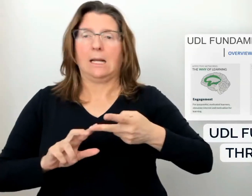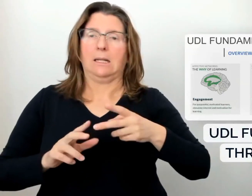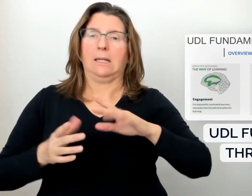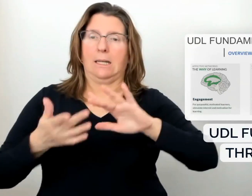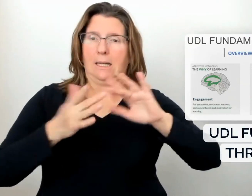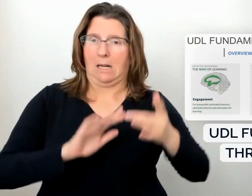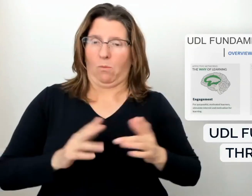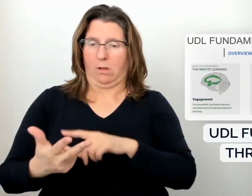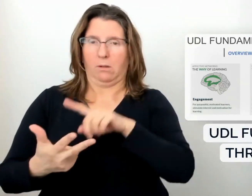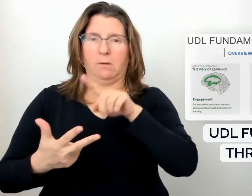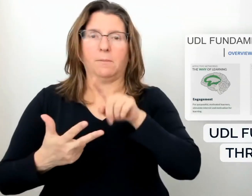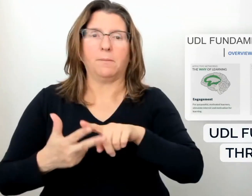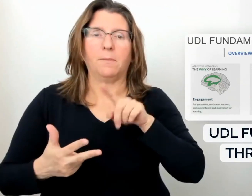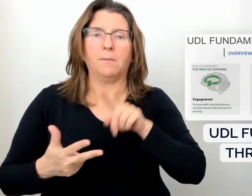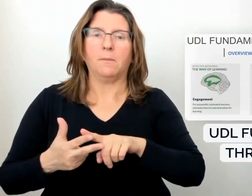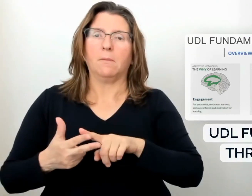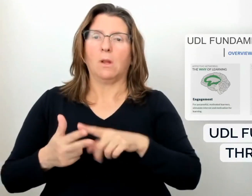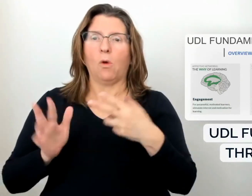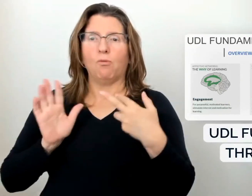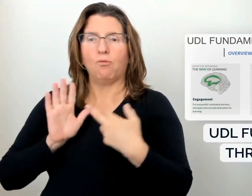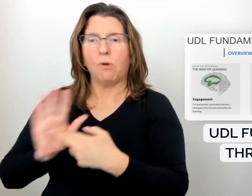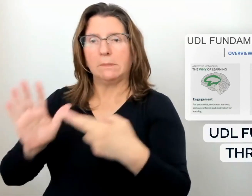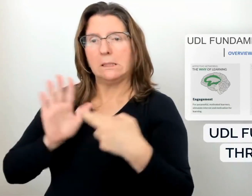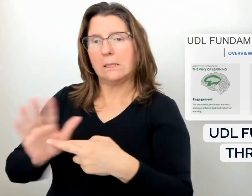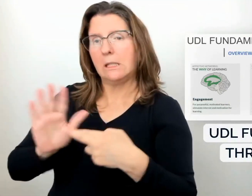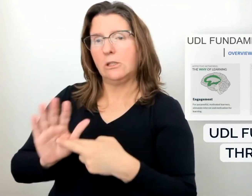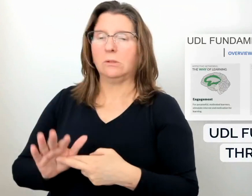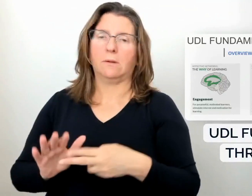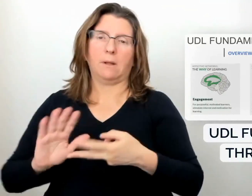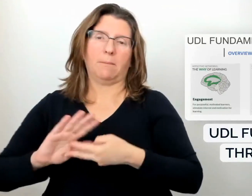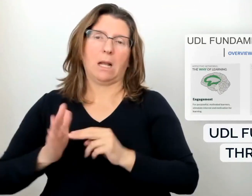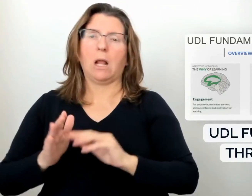The next network in the brain we want to engage is 'representation.'